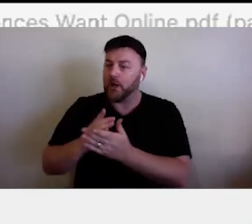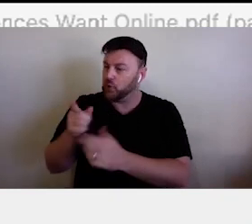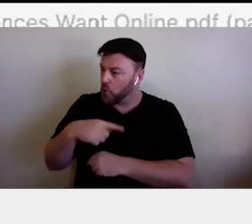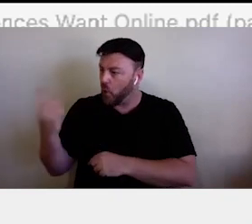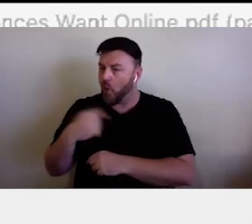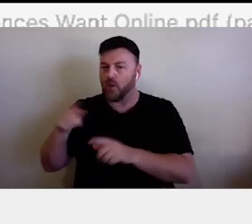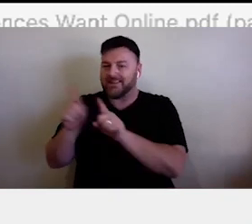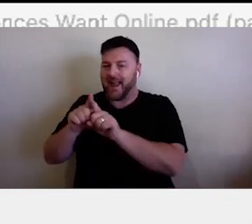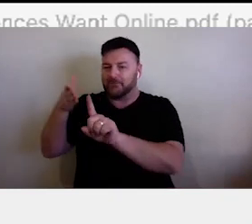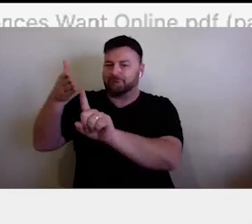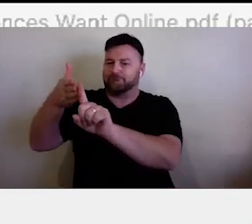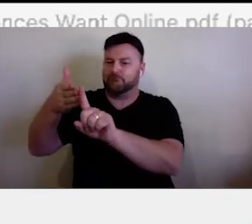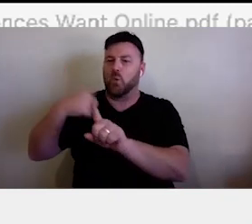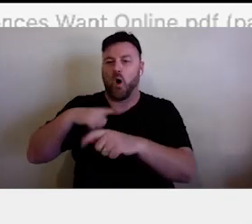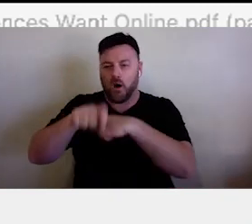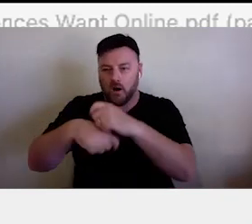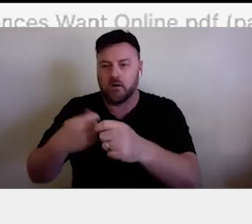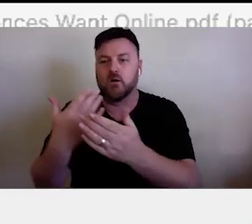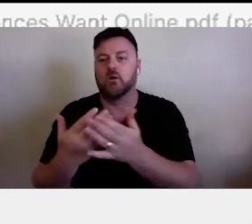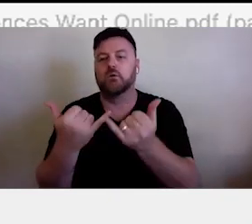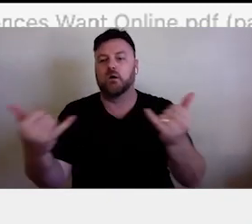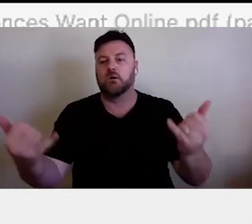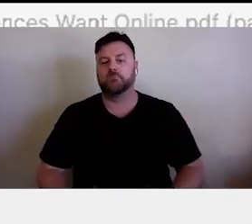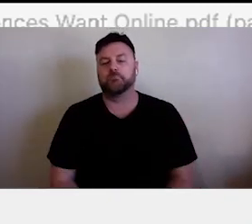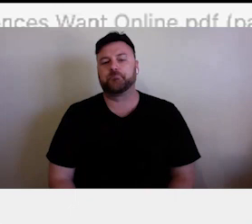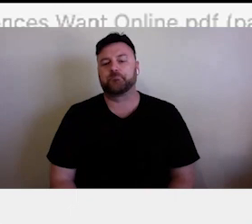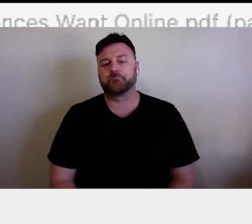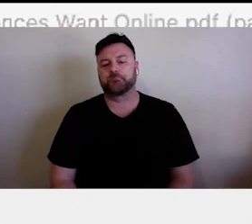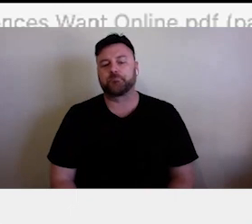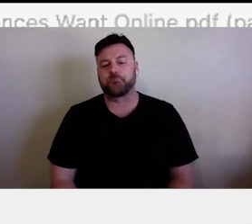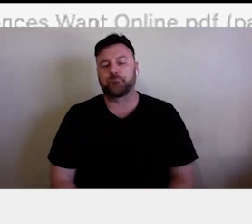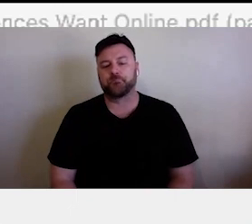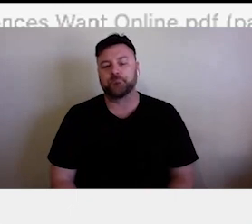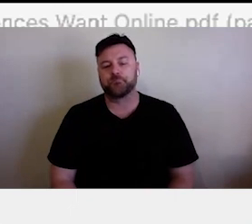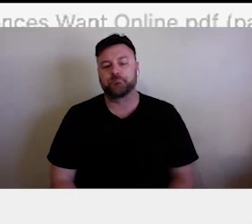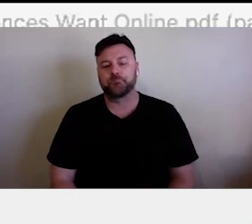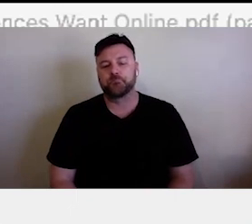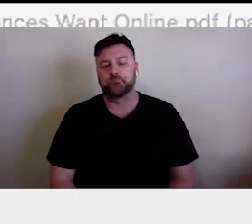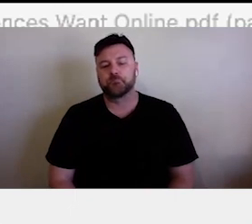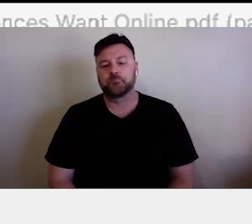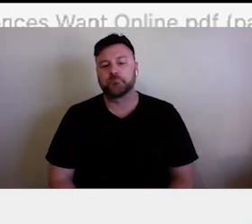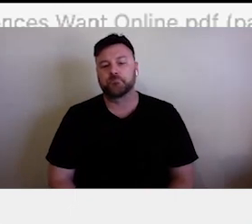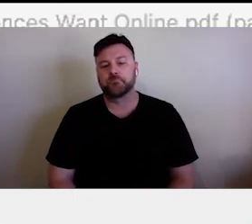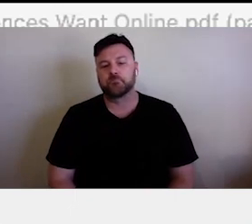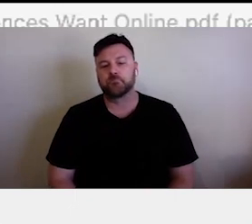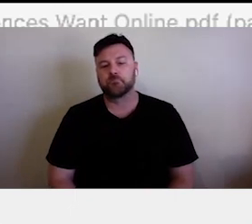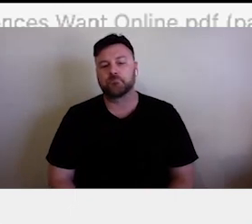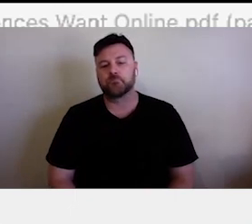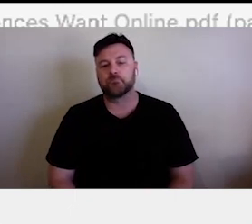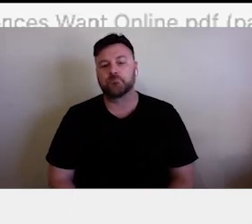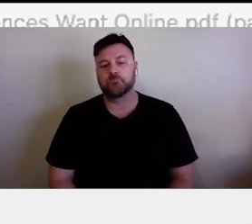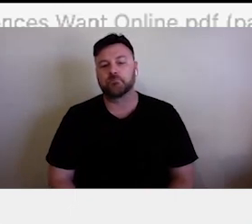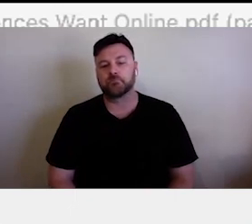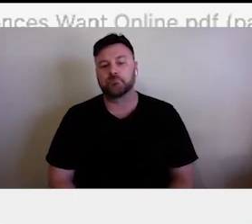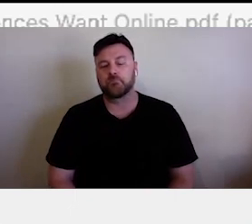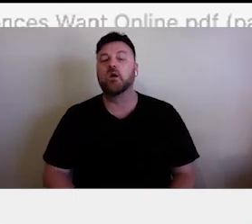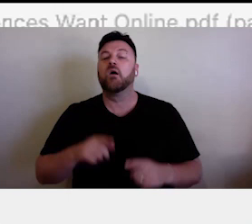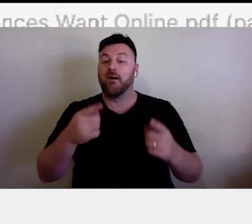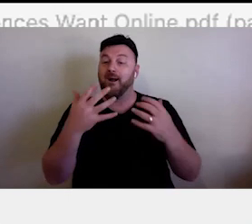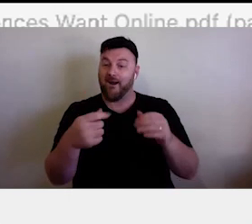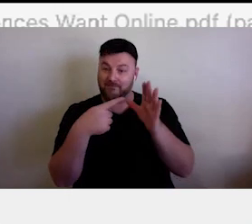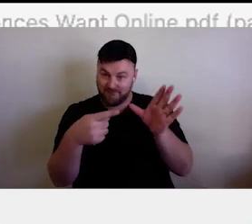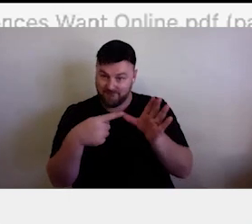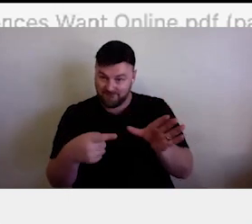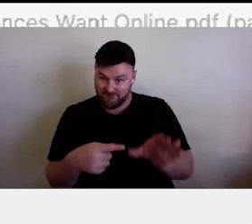share the results now, if we can. So interestingly, most people, the